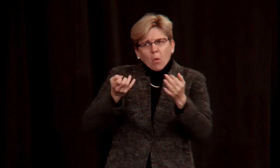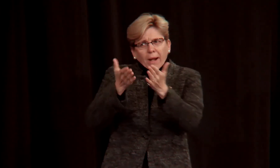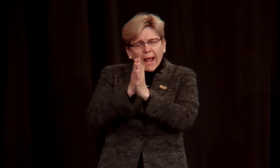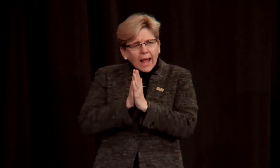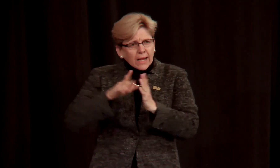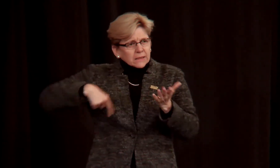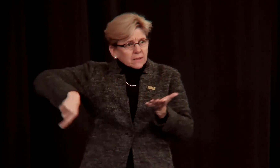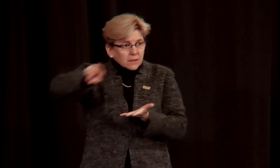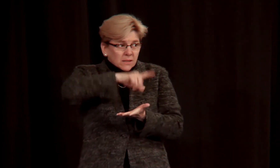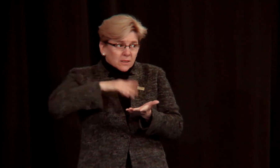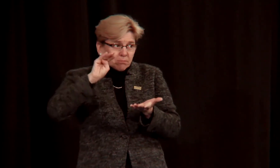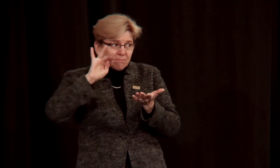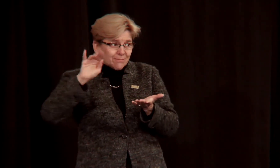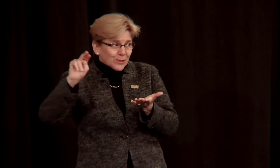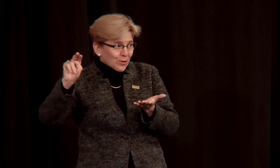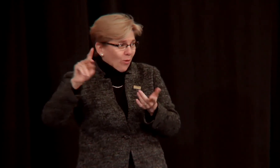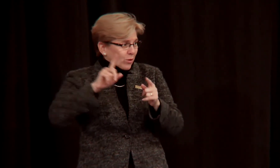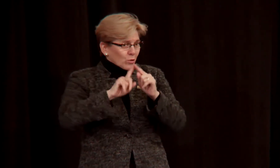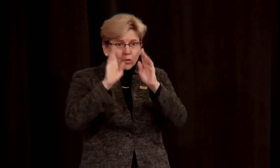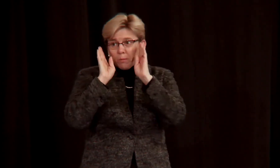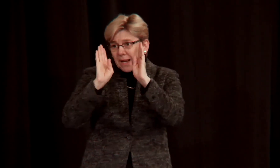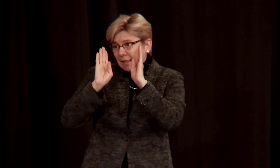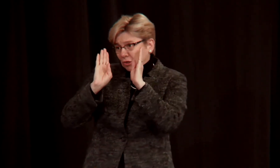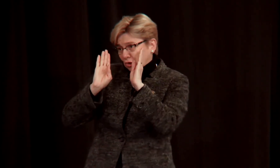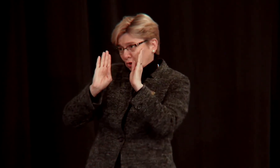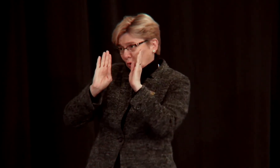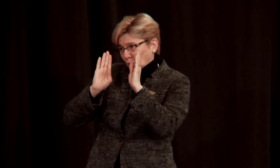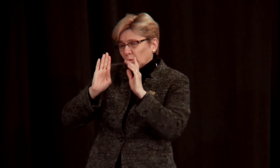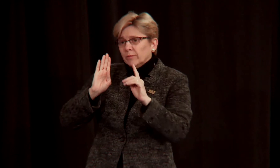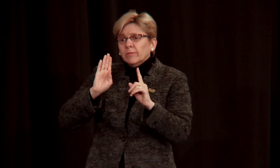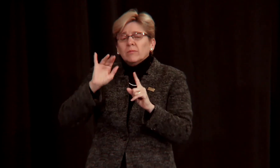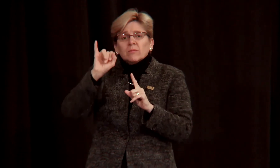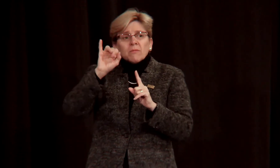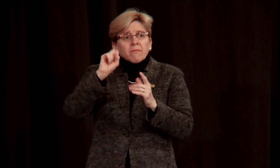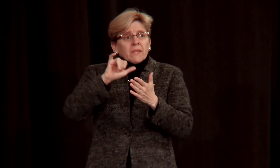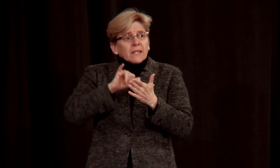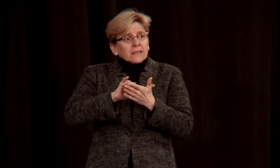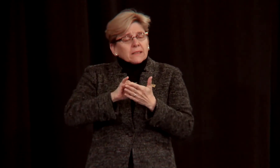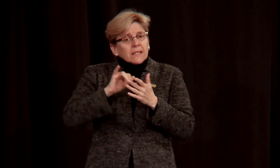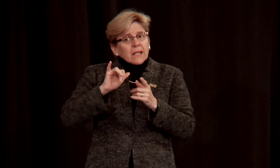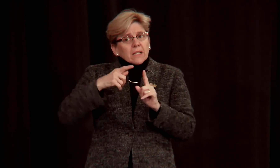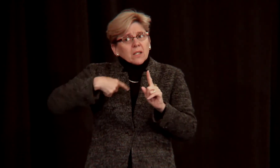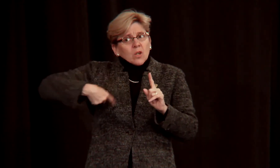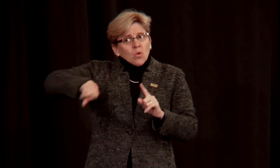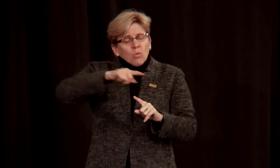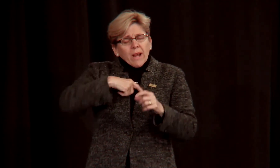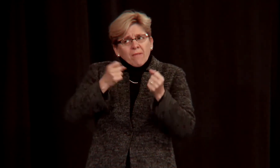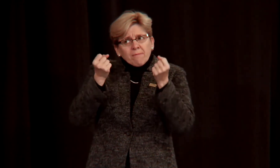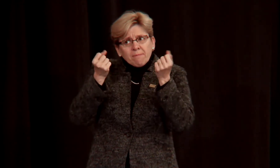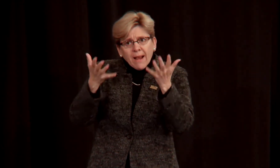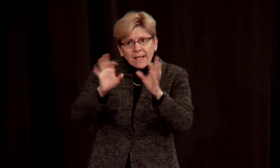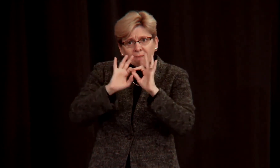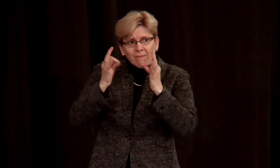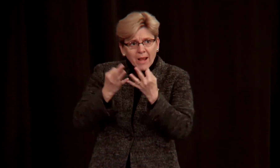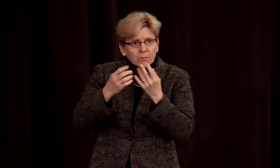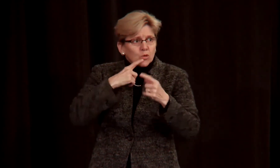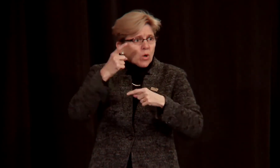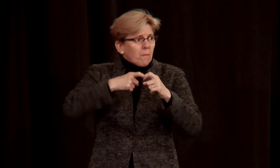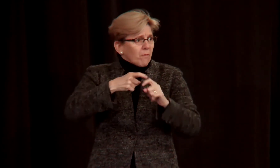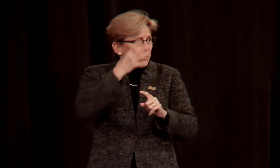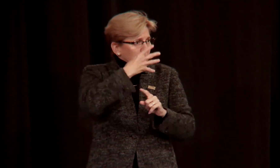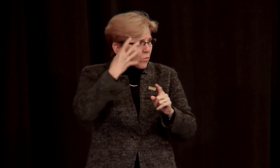One thing I would like to say about Minnesota here is that we have a lot of